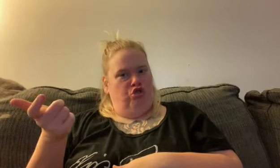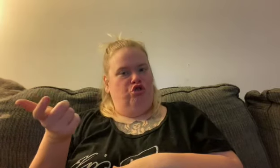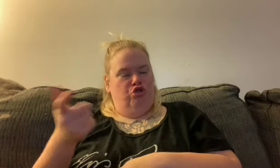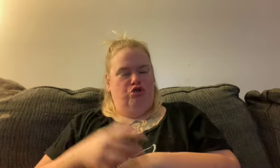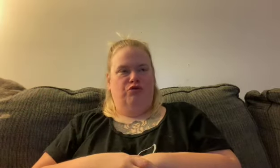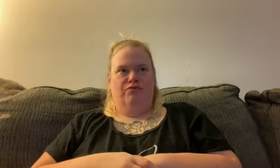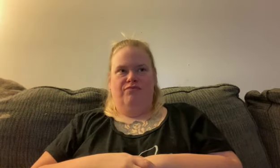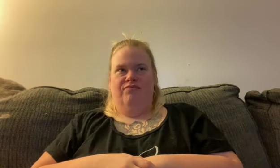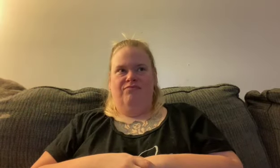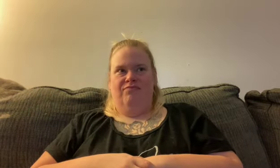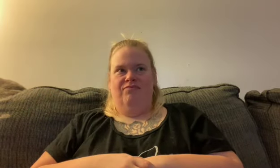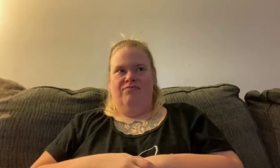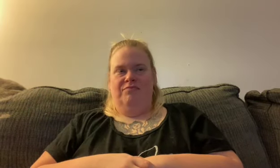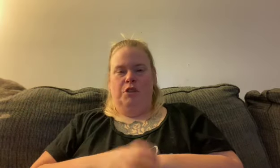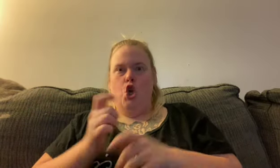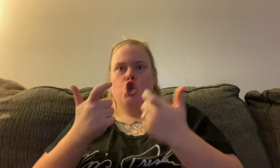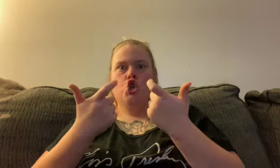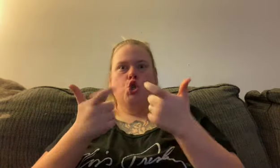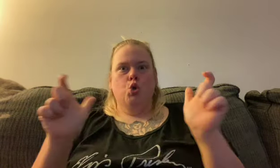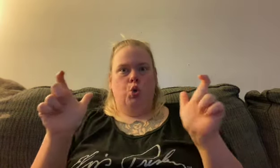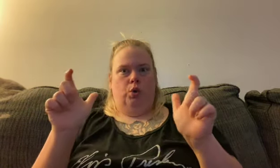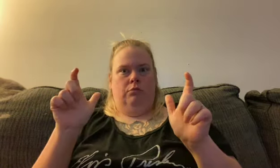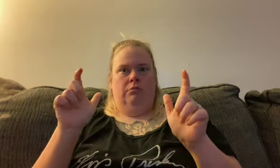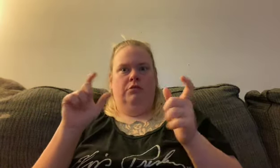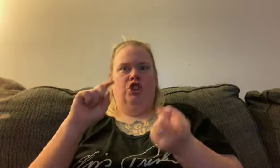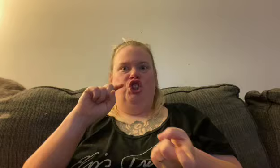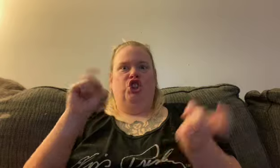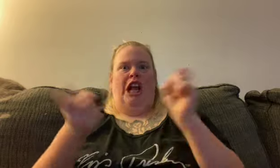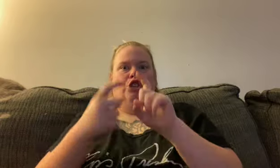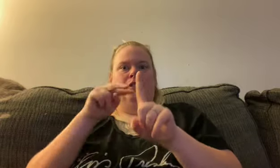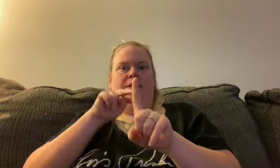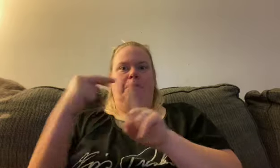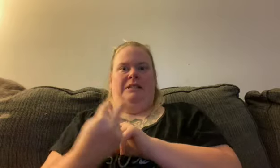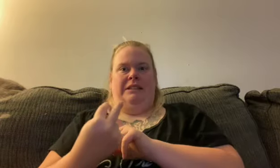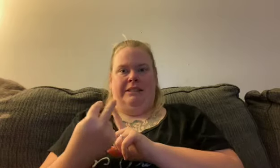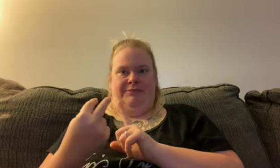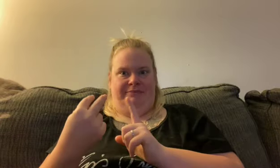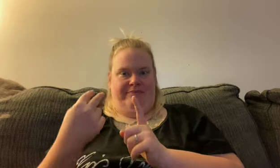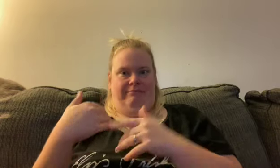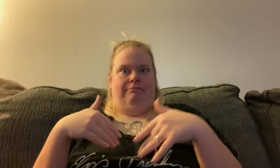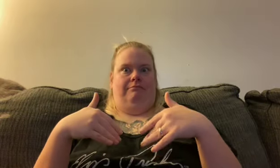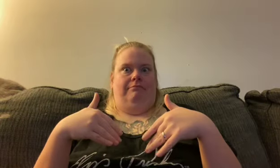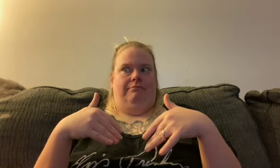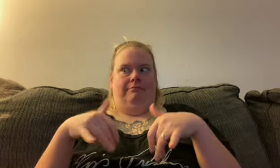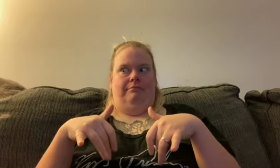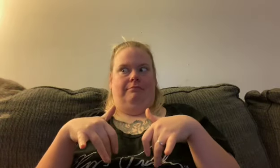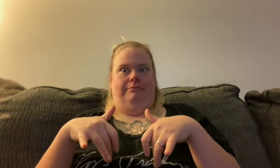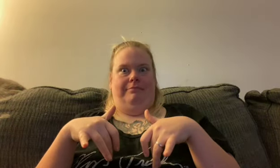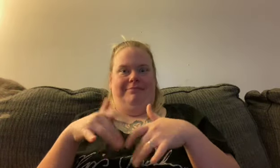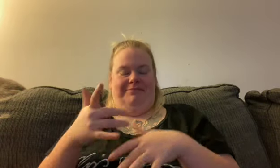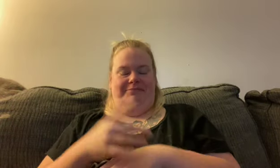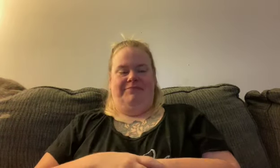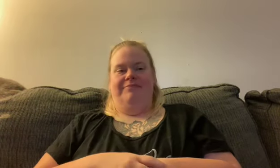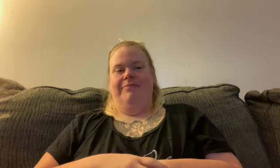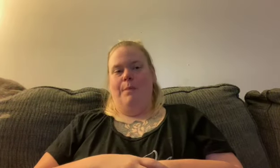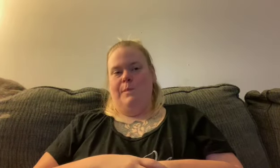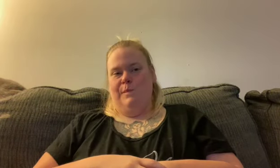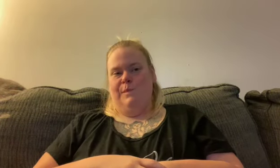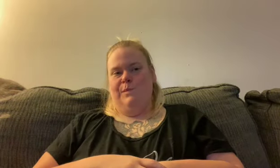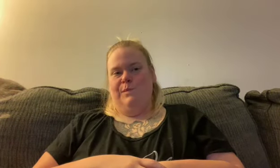I recommend you to watch this because of the huge shock perspective changes.